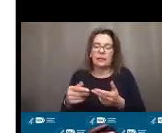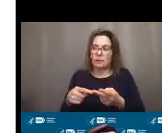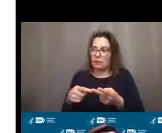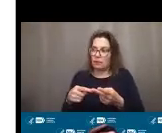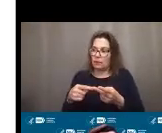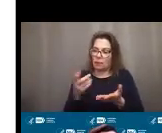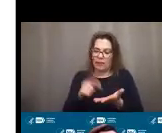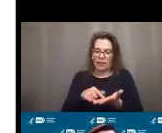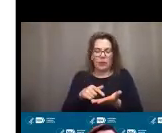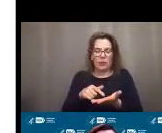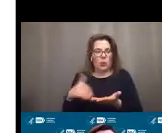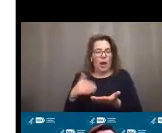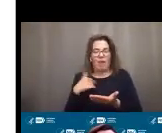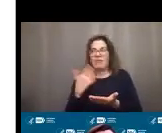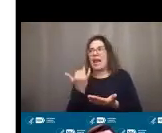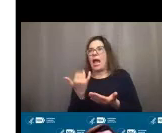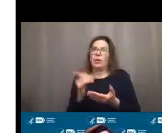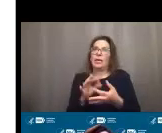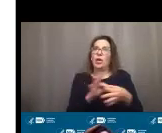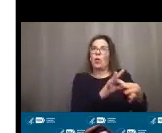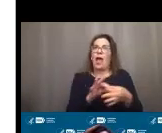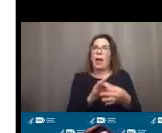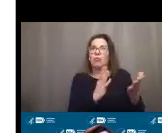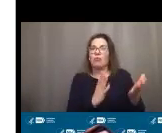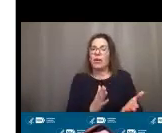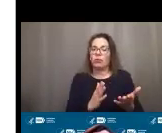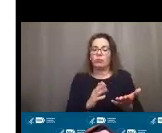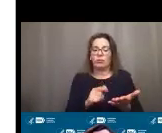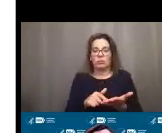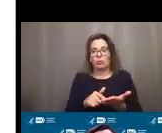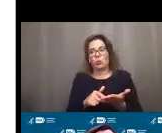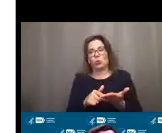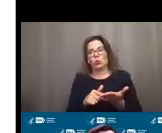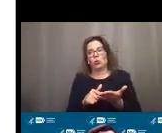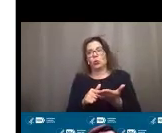and of course it takes longer to prepare the larger your award is.